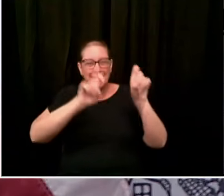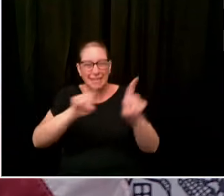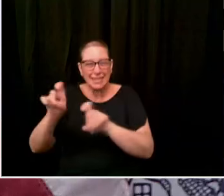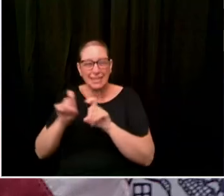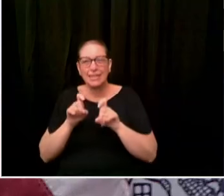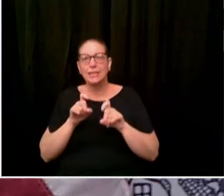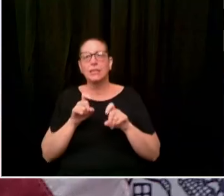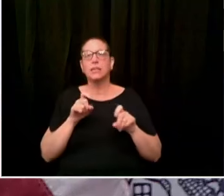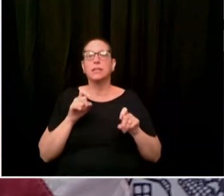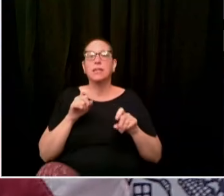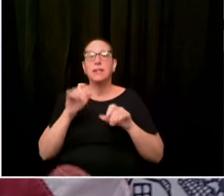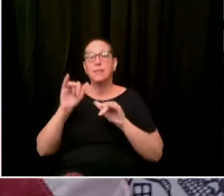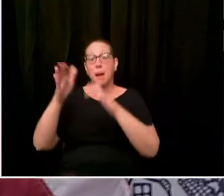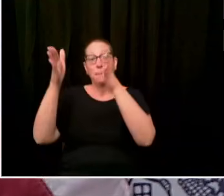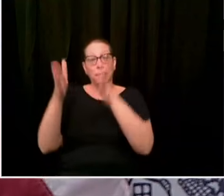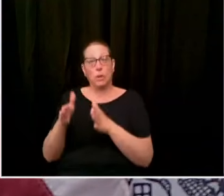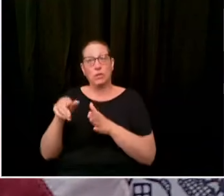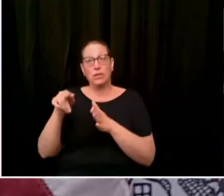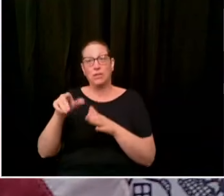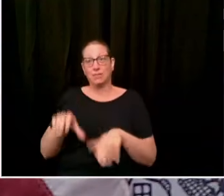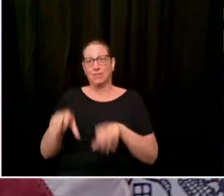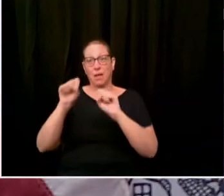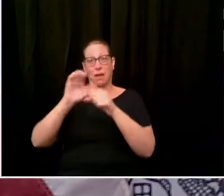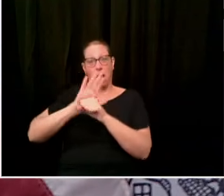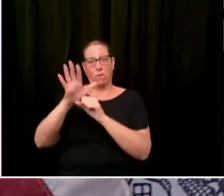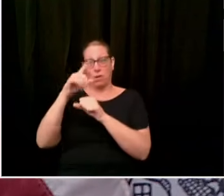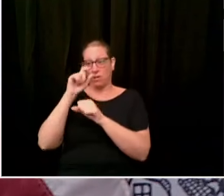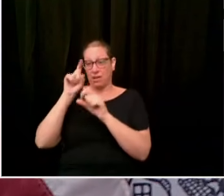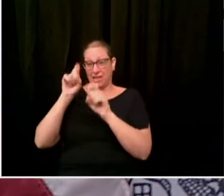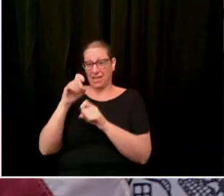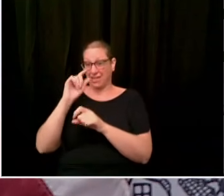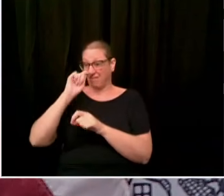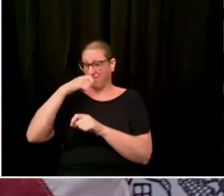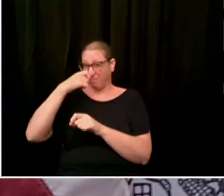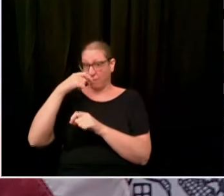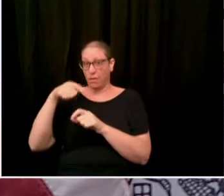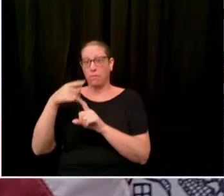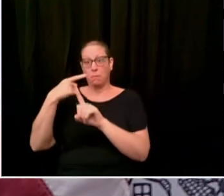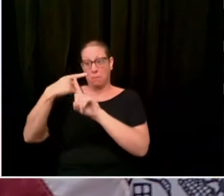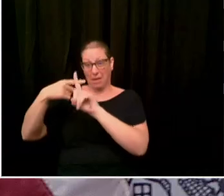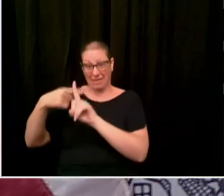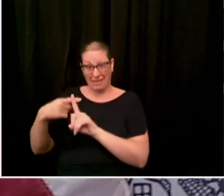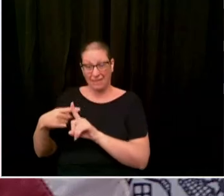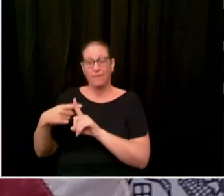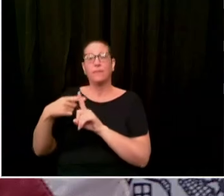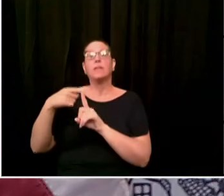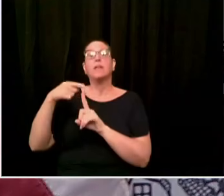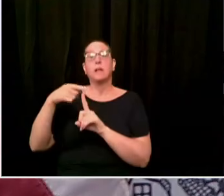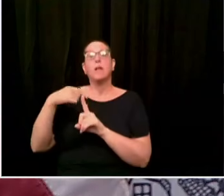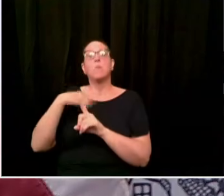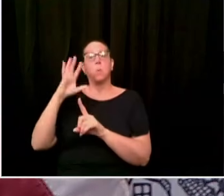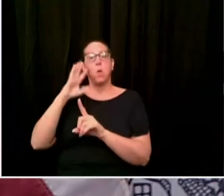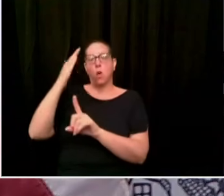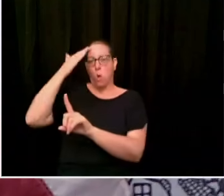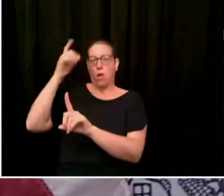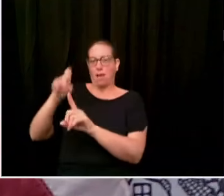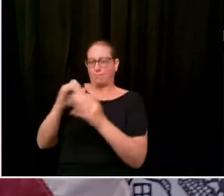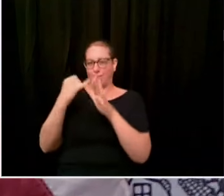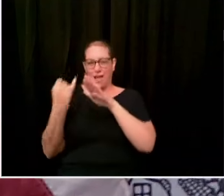FAMILY. IF SOMEONE TESTS POSITIVE, WE NEED TO GET THEM SUPPORT AND HELP THEM ISOLATE. THE VALUE IS IT